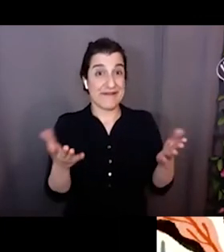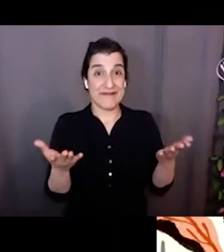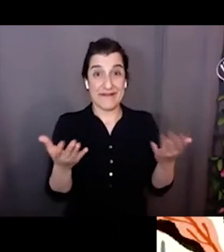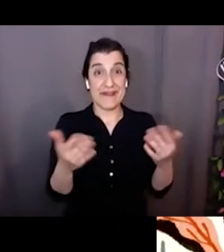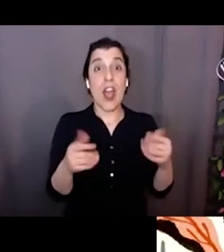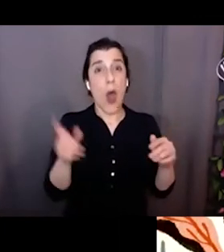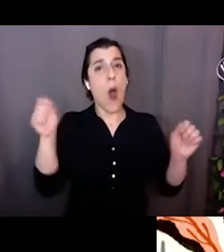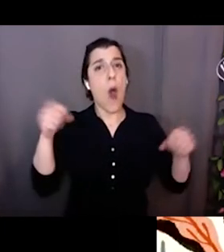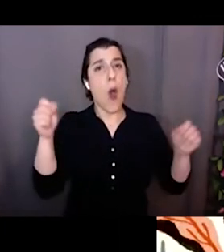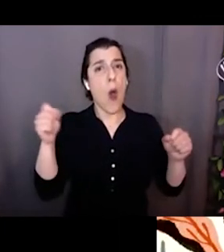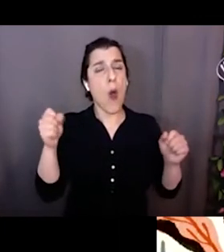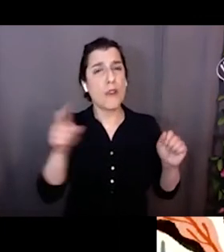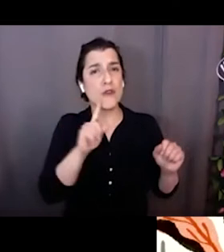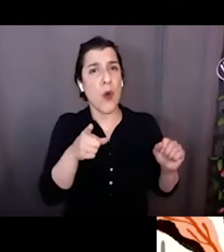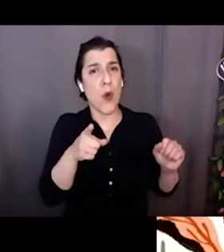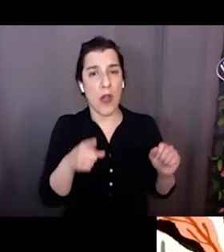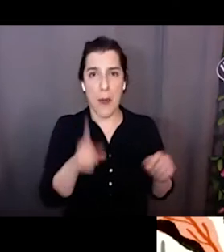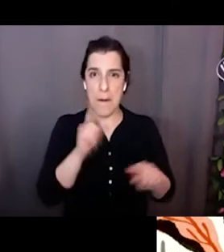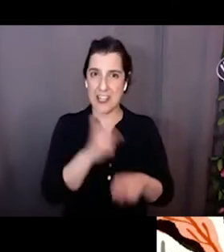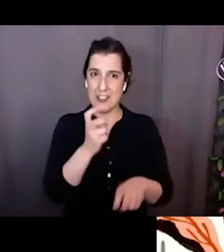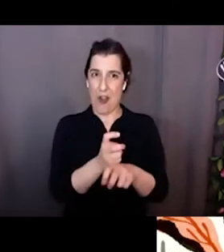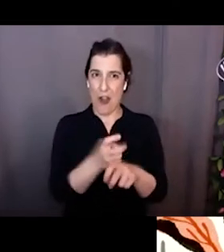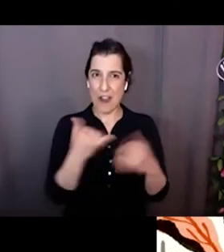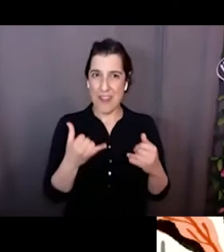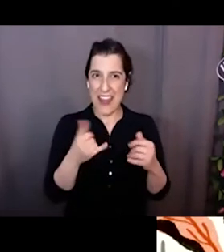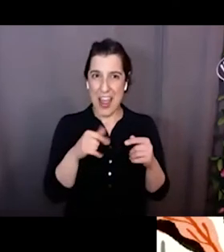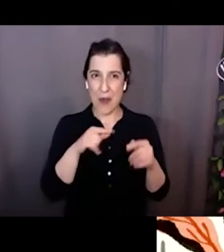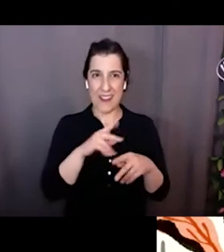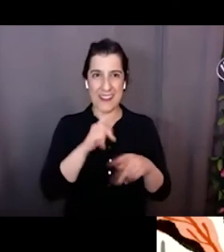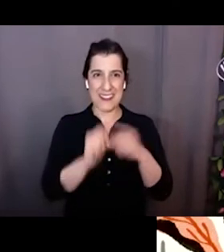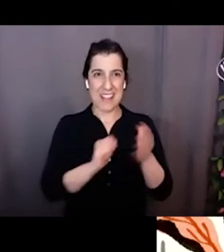And I think it's hard in times of crisis to step back and say,